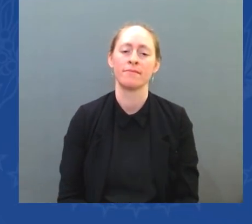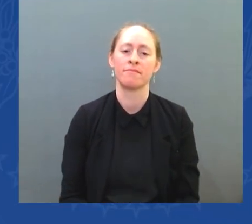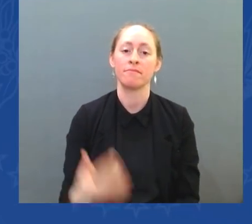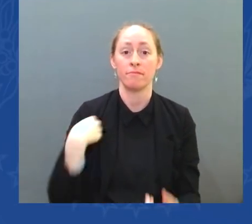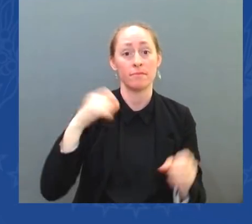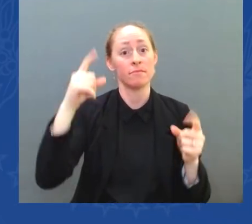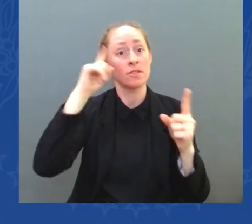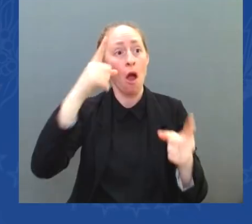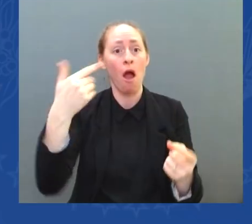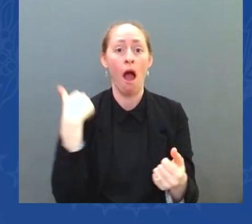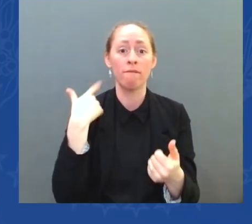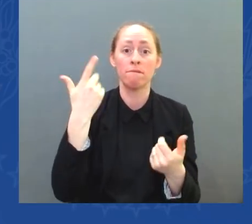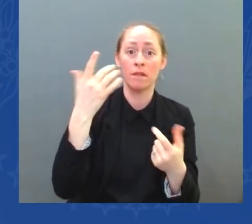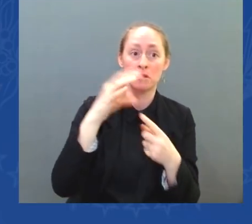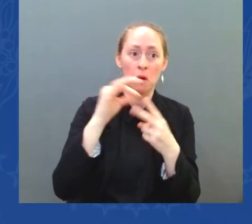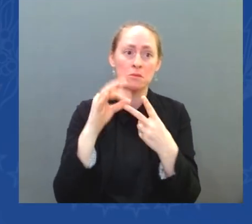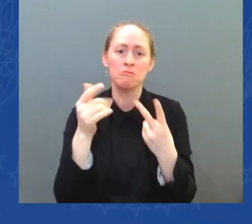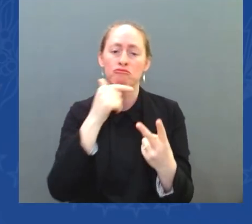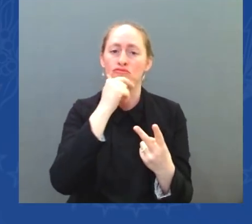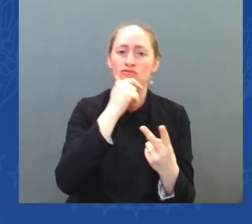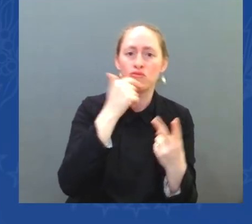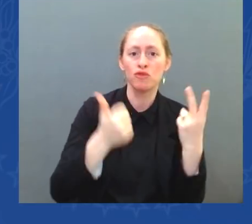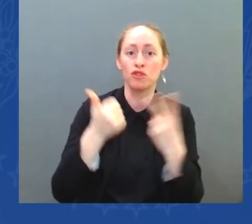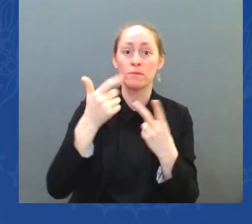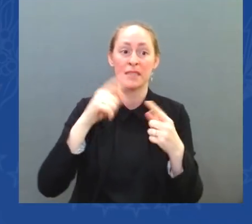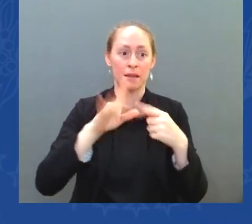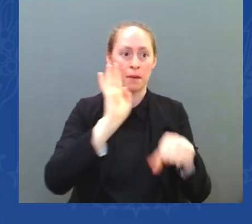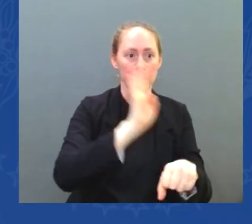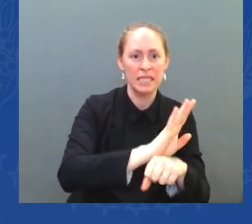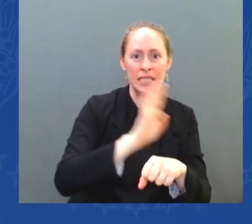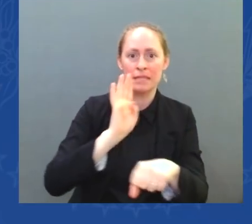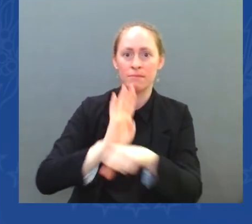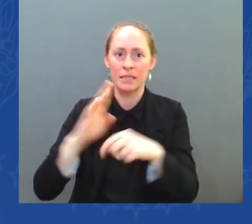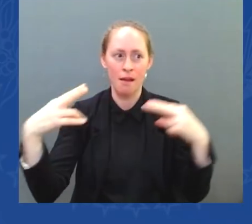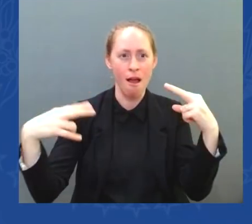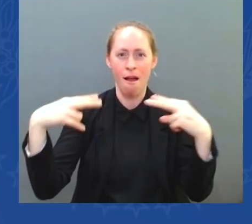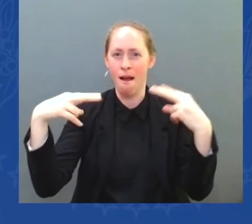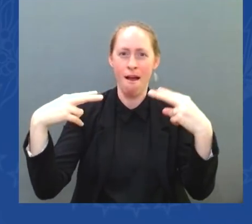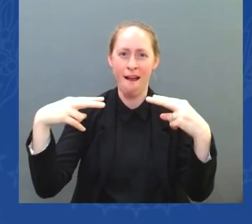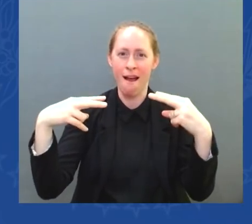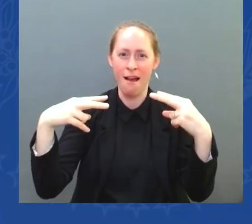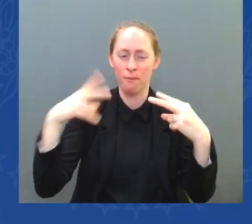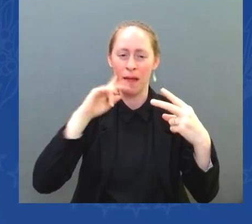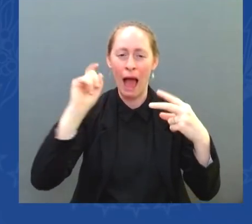And in addition to all of that, you get less harm to the environment, lower greenhouse gas emissions,